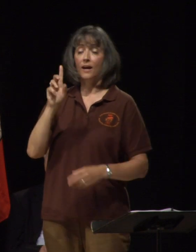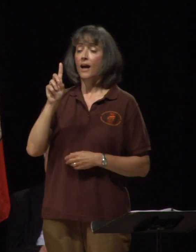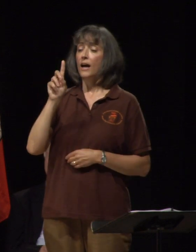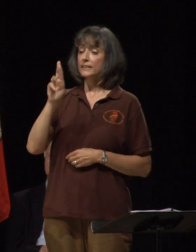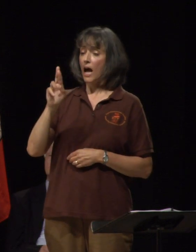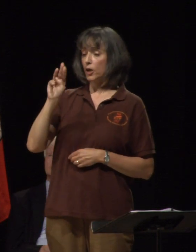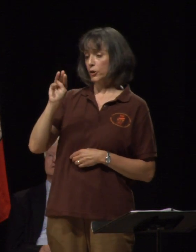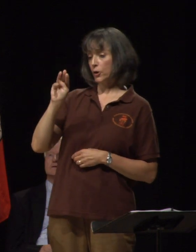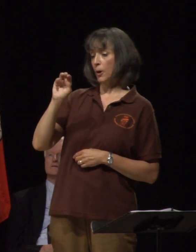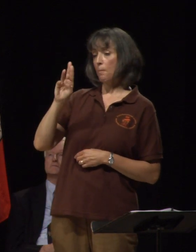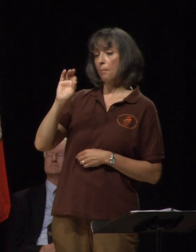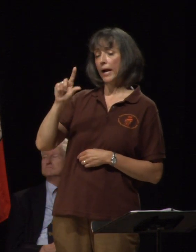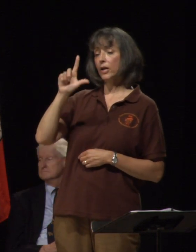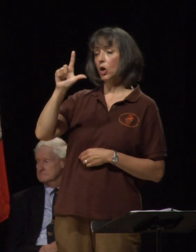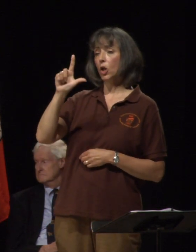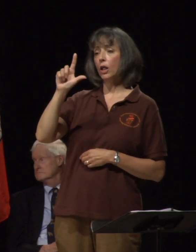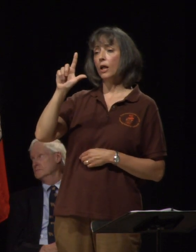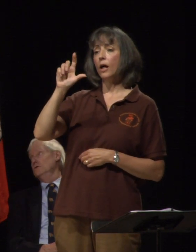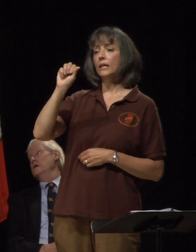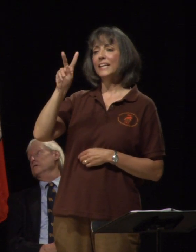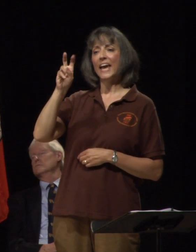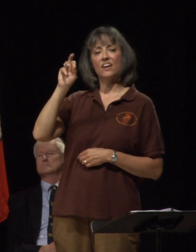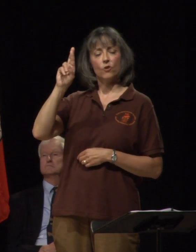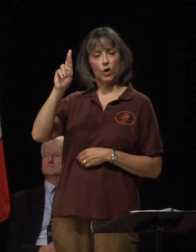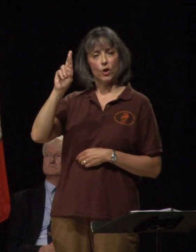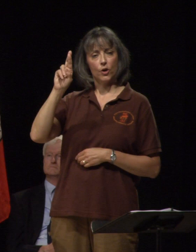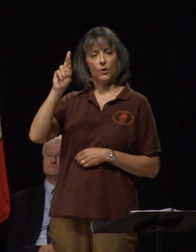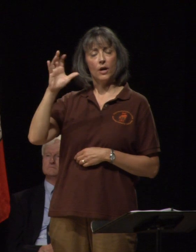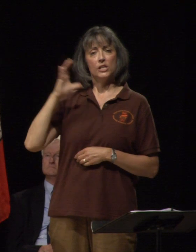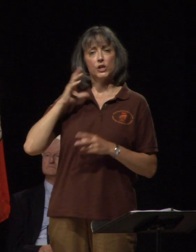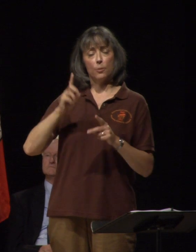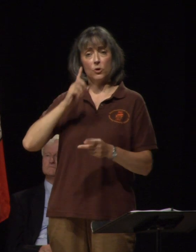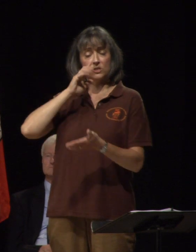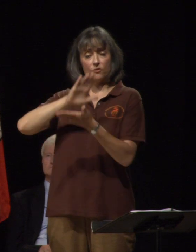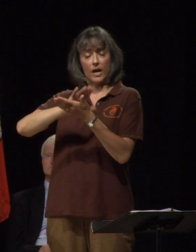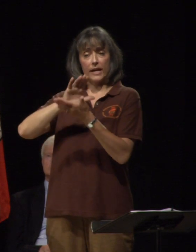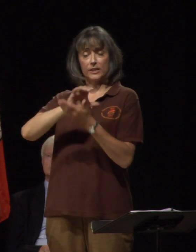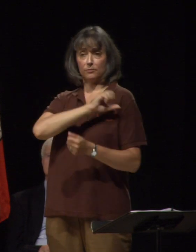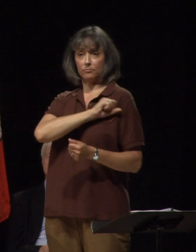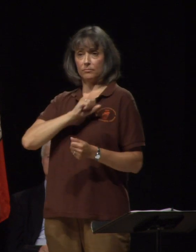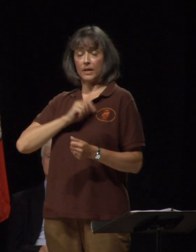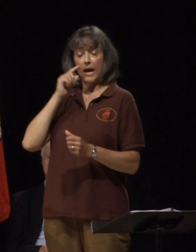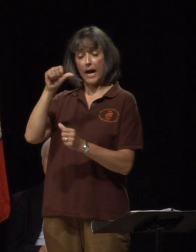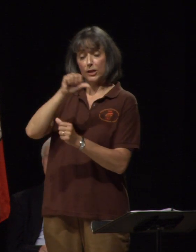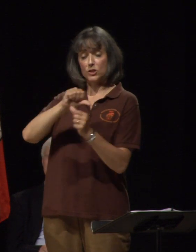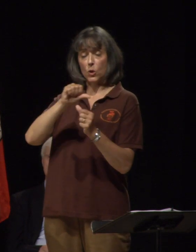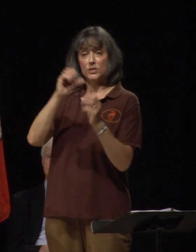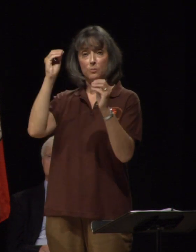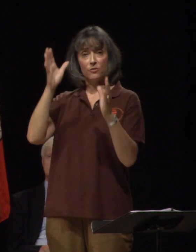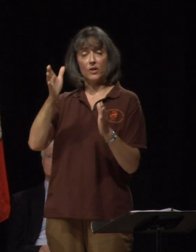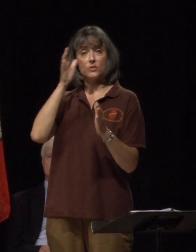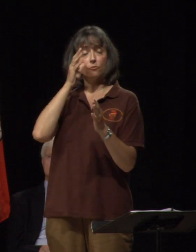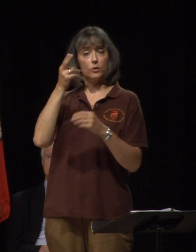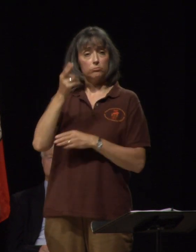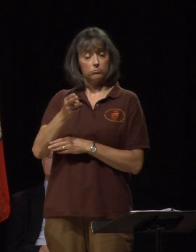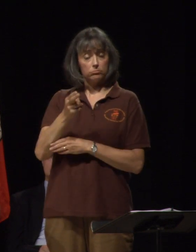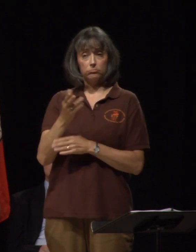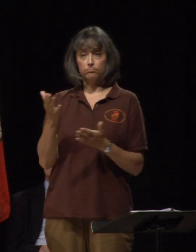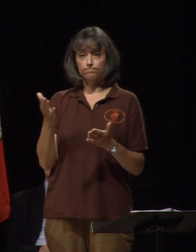DR. MICHAEL LAVER, CHAIR OF THE ACADEMIC SENATE AND ASSOCIATE PROFESSOR OF HISTORY IN THE COLLEGE OF LIBERAL ARTS.